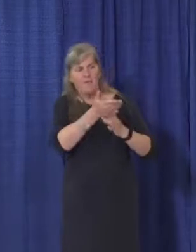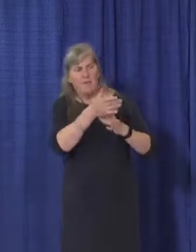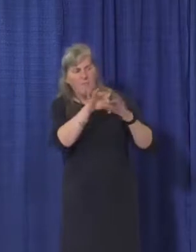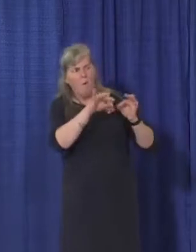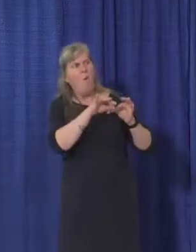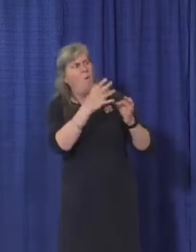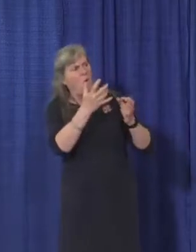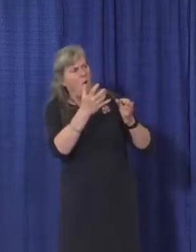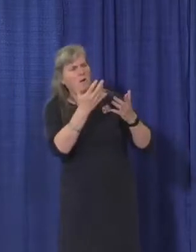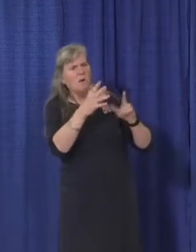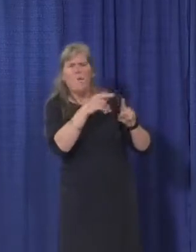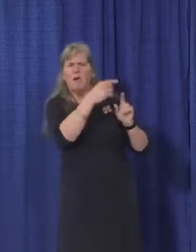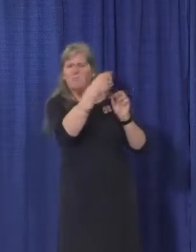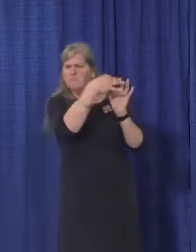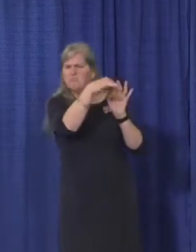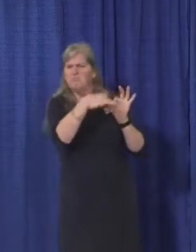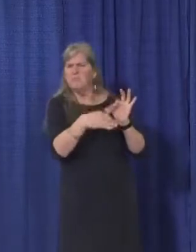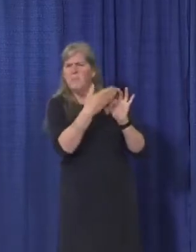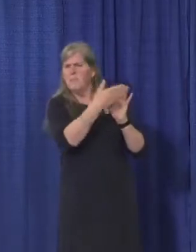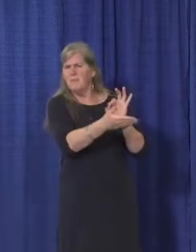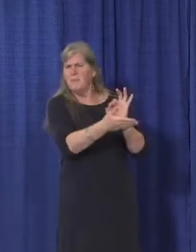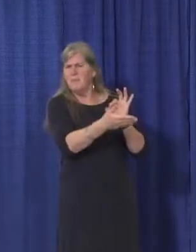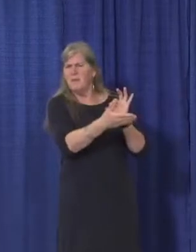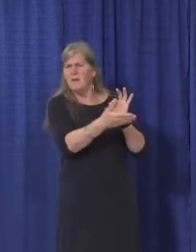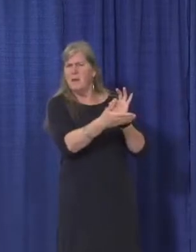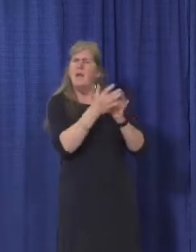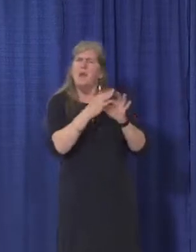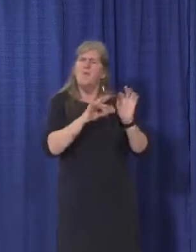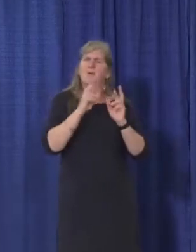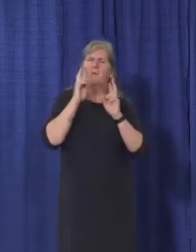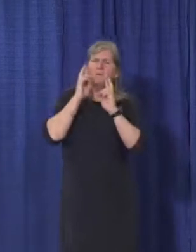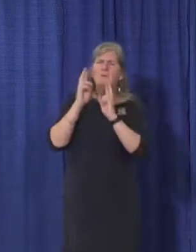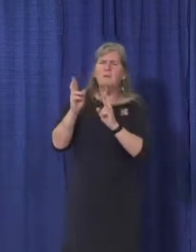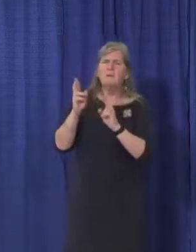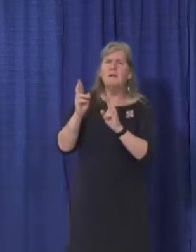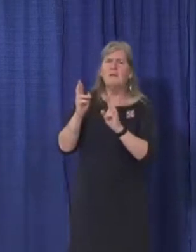their websites and I think it's just being mindful and